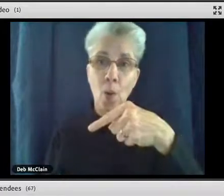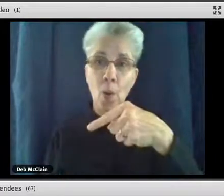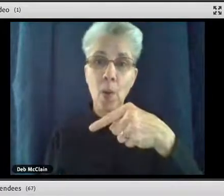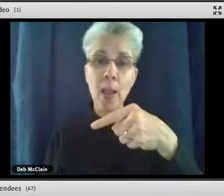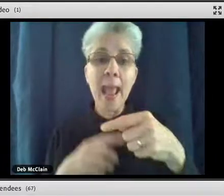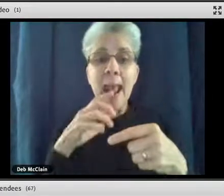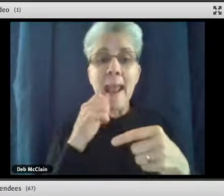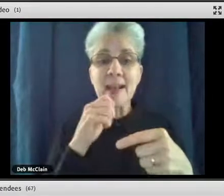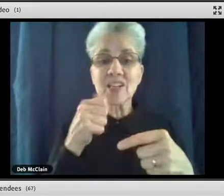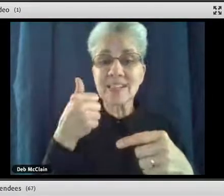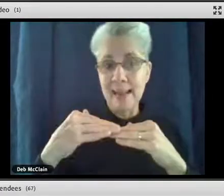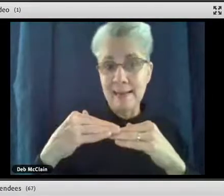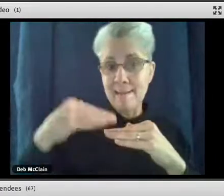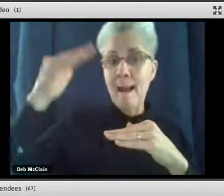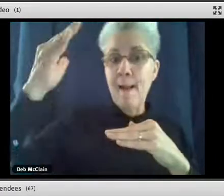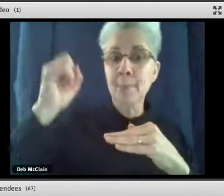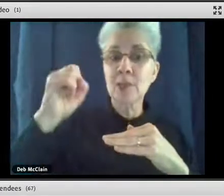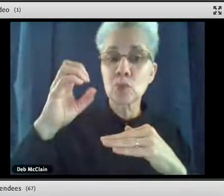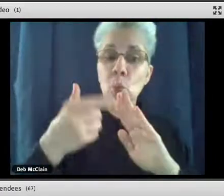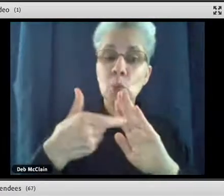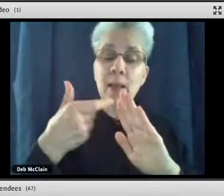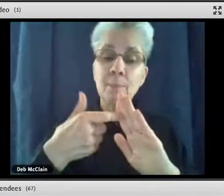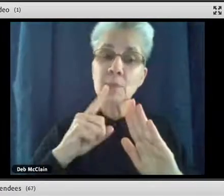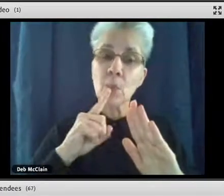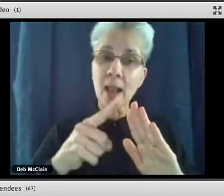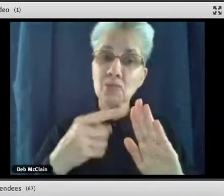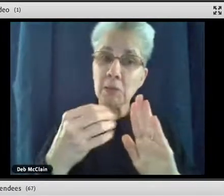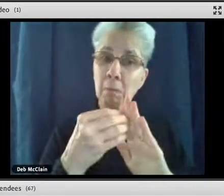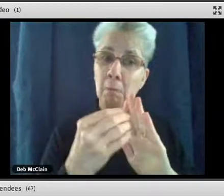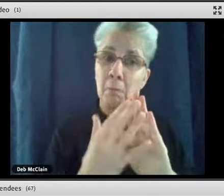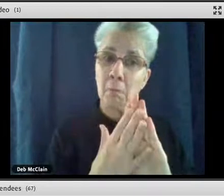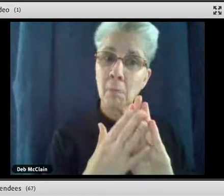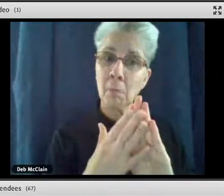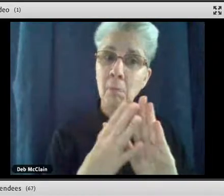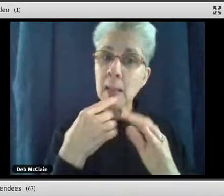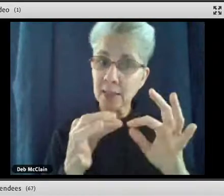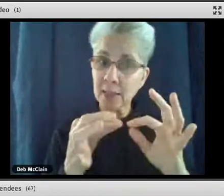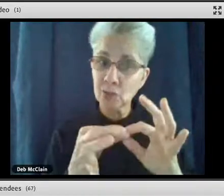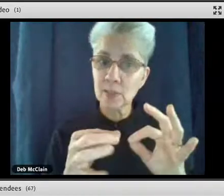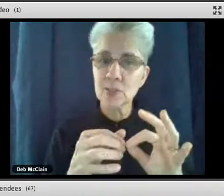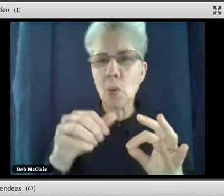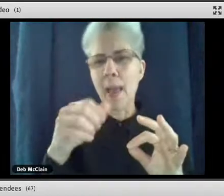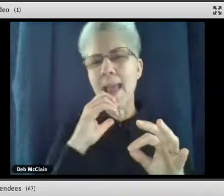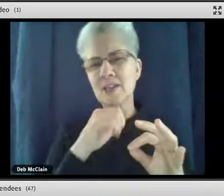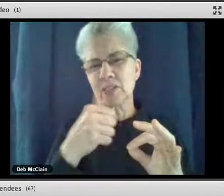like, you can see my little red arrow here pointing to ages 10 and up. So sometimes it'll actually say.